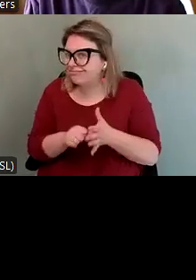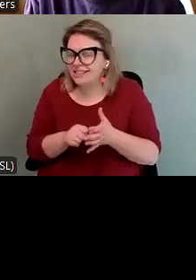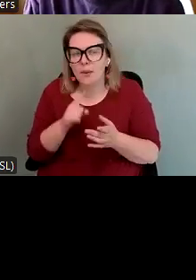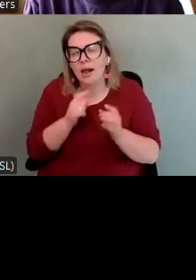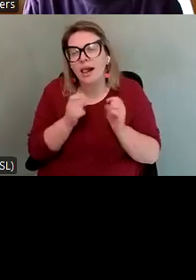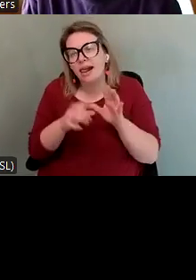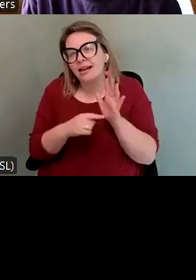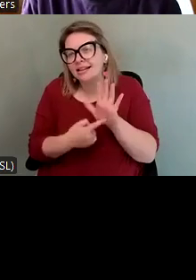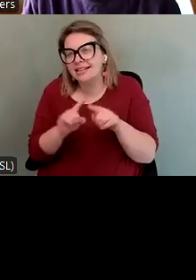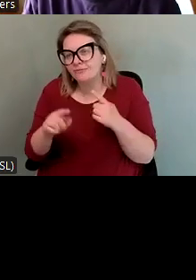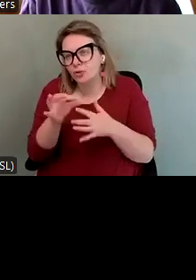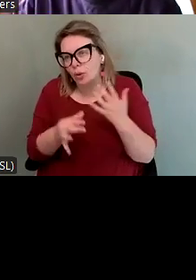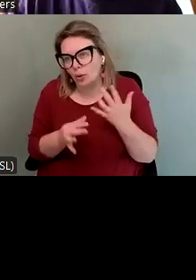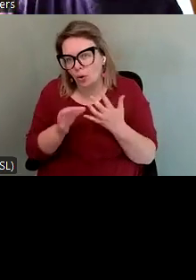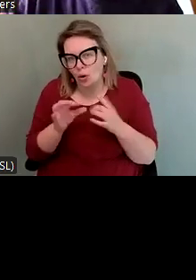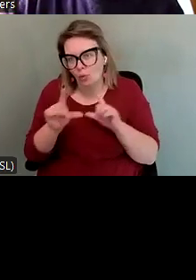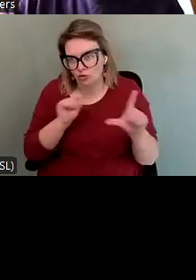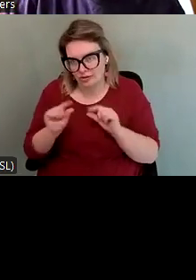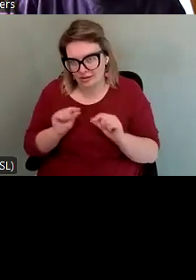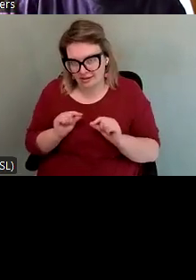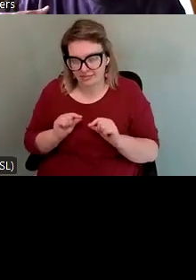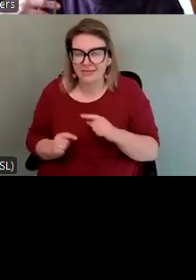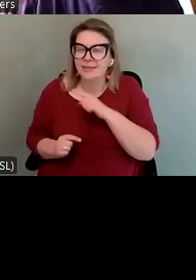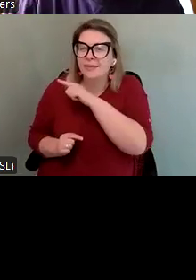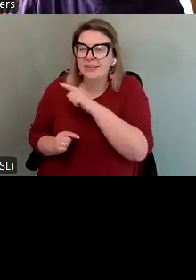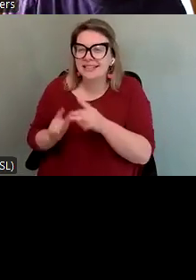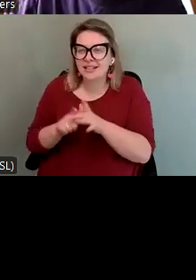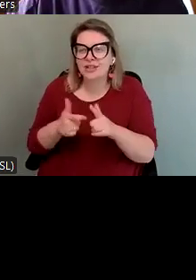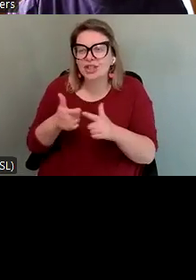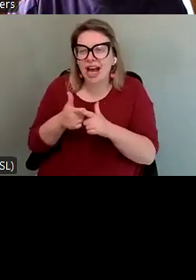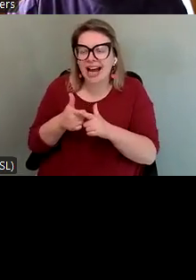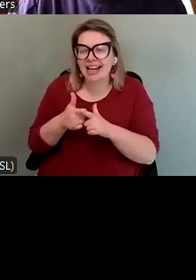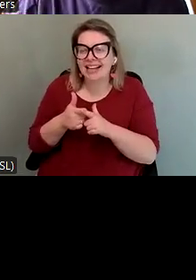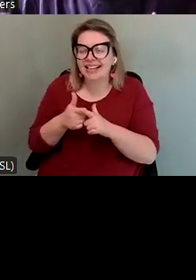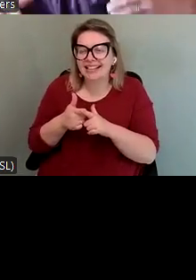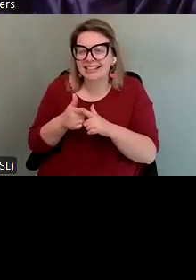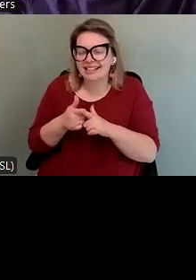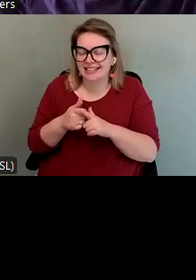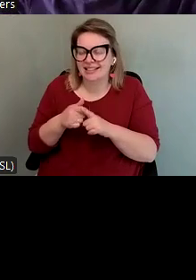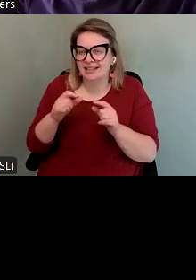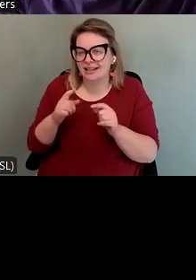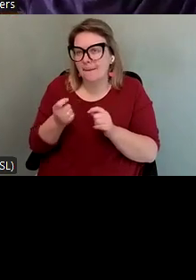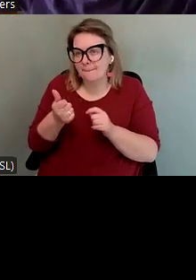Before we jump in, here's Jack and his beanstalk. Before we plant our seeds and start going straight